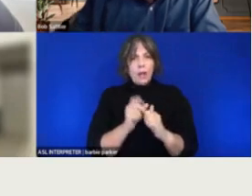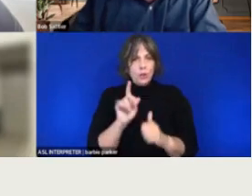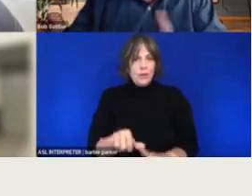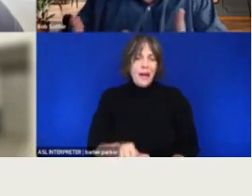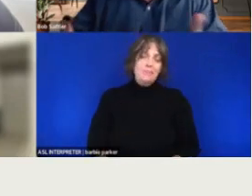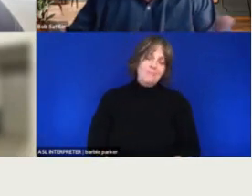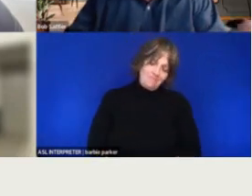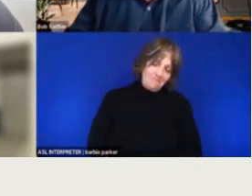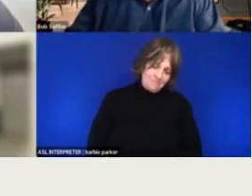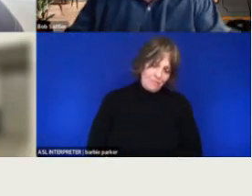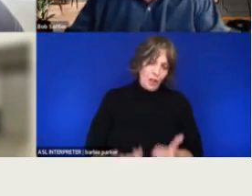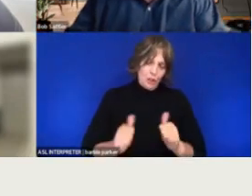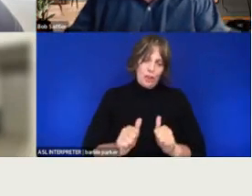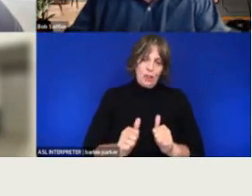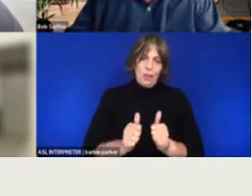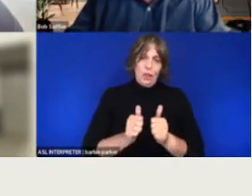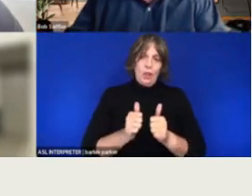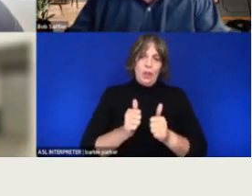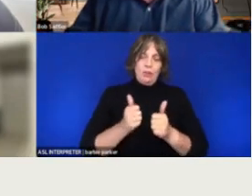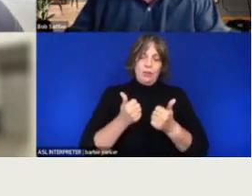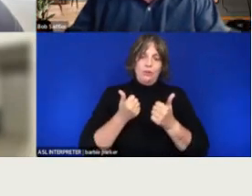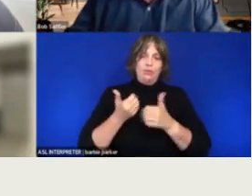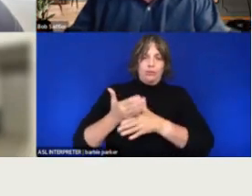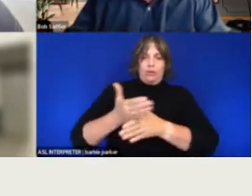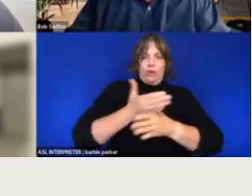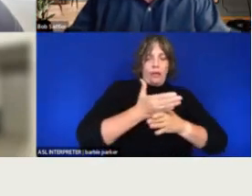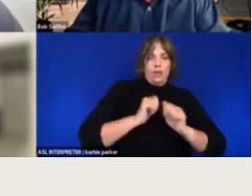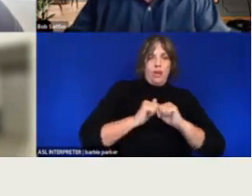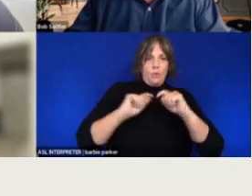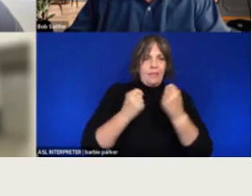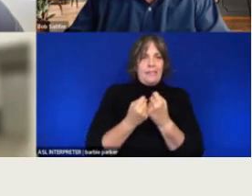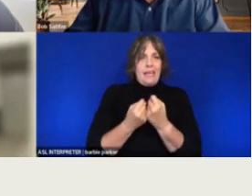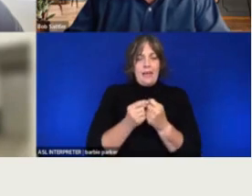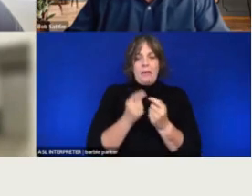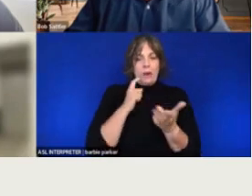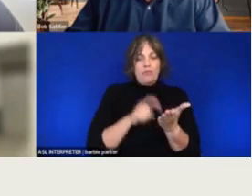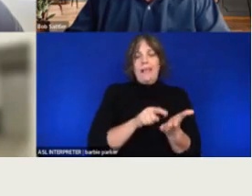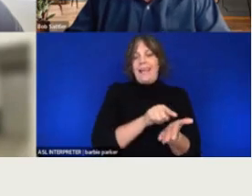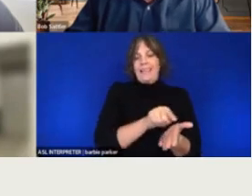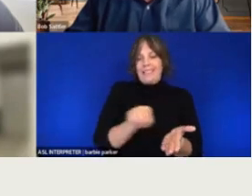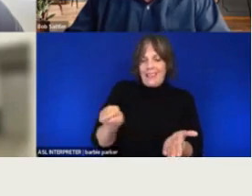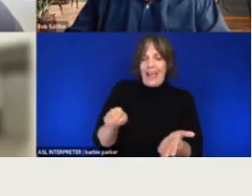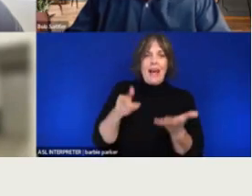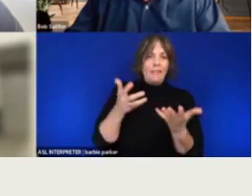Try to spread the wealth among the team members and recognize that they've got a lot of knowledge that isn't about can